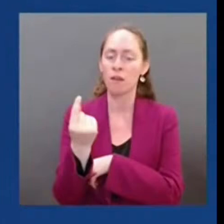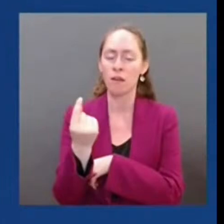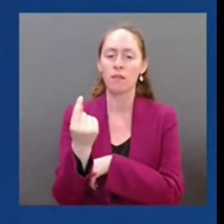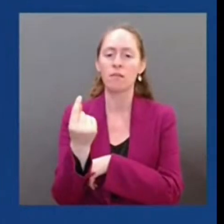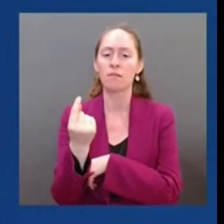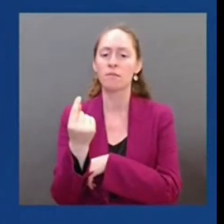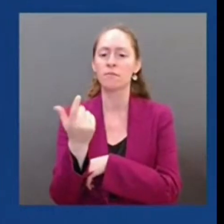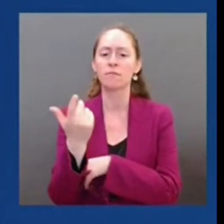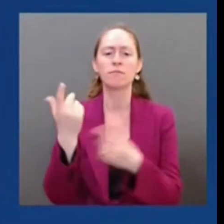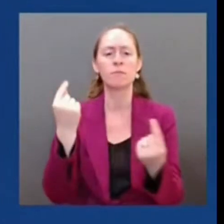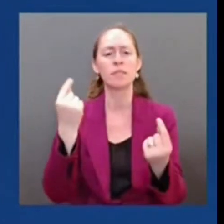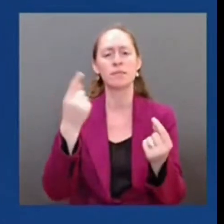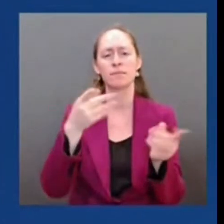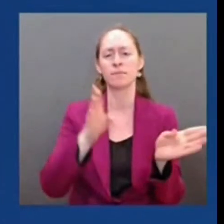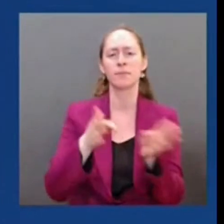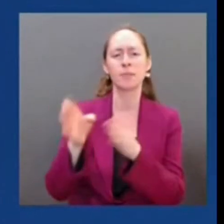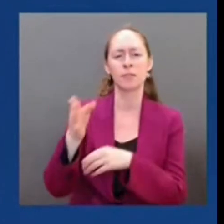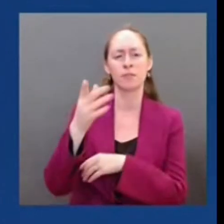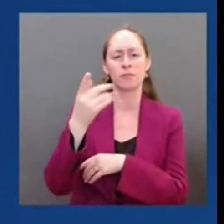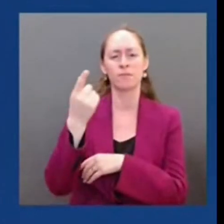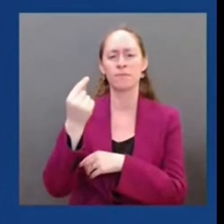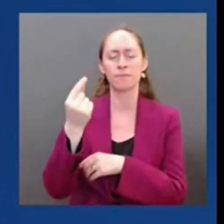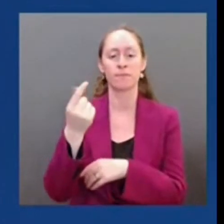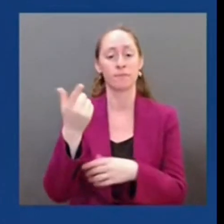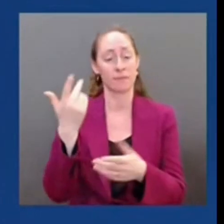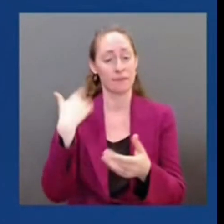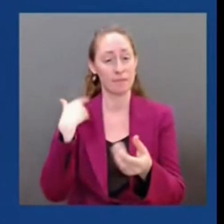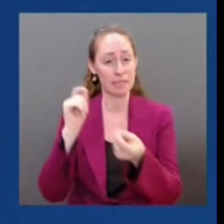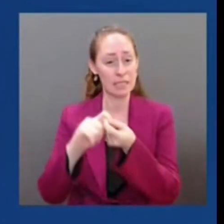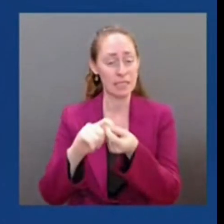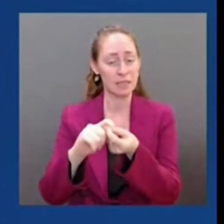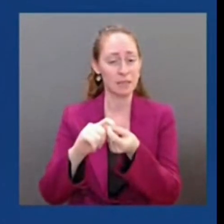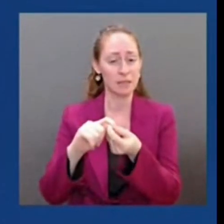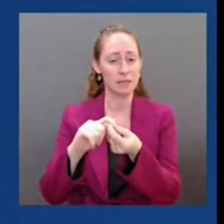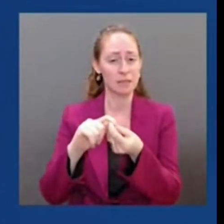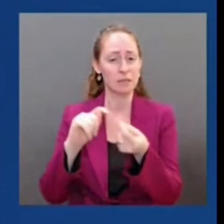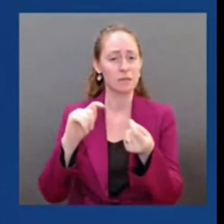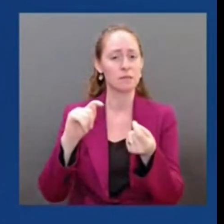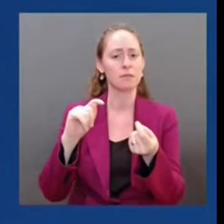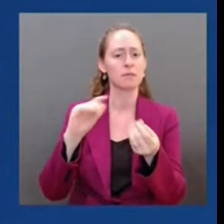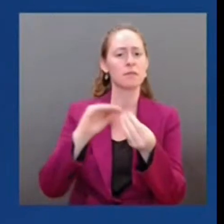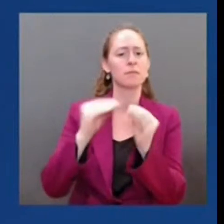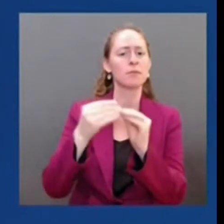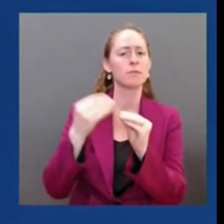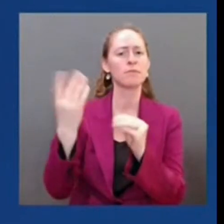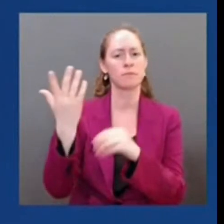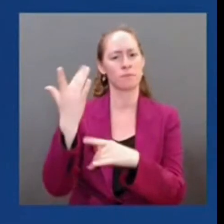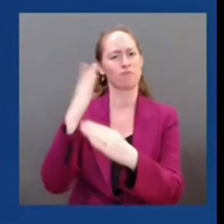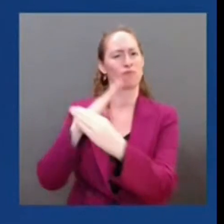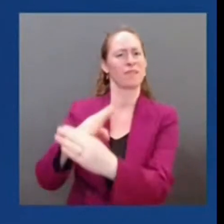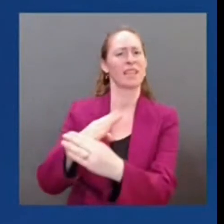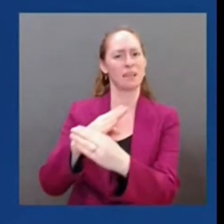AND WINTER, DR. JHA YOU SAID YOU ARE PLANNING FOR DIFFERENT SCENARIOS.